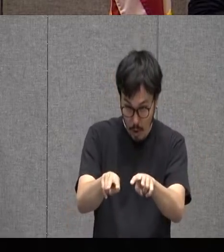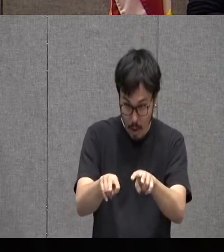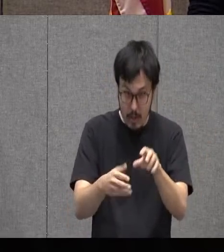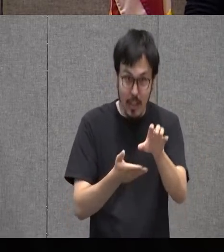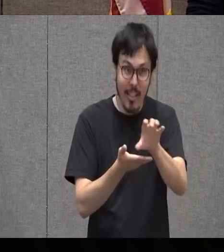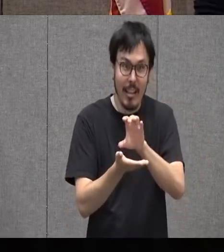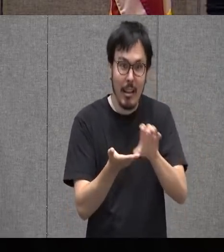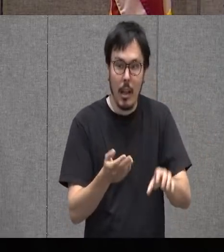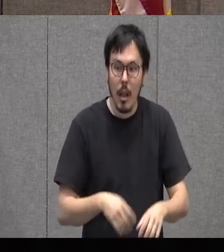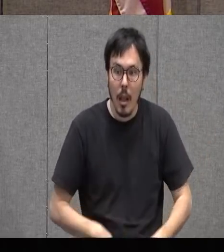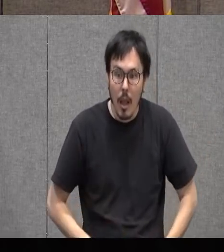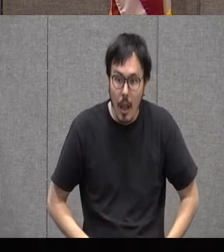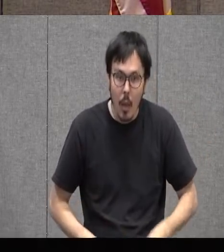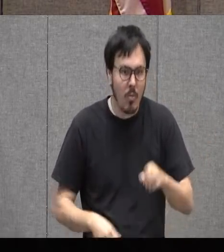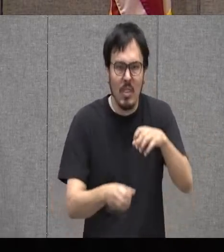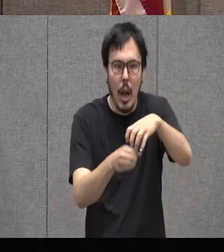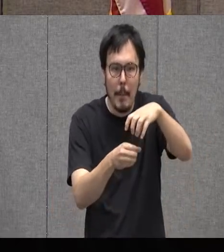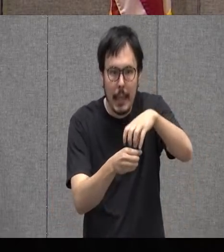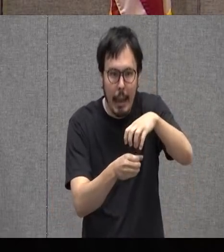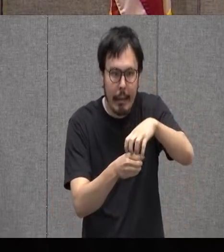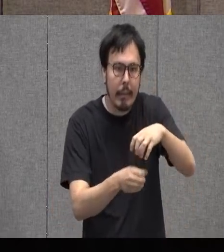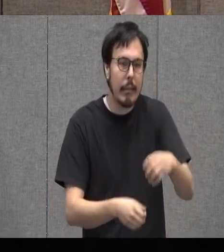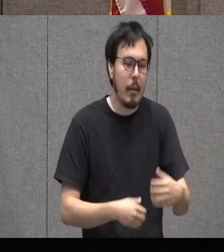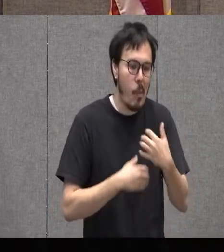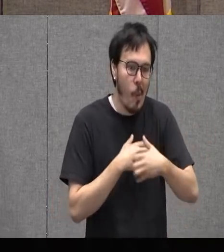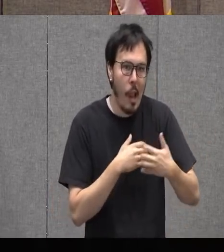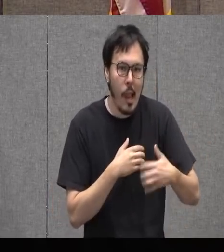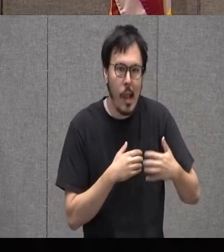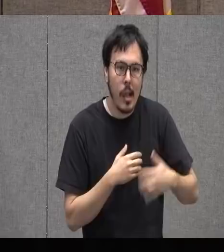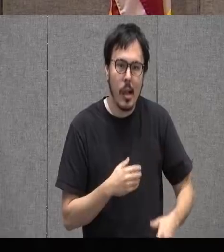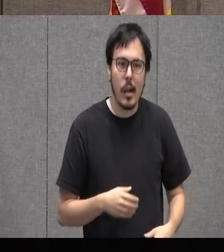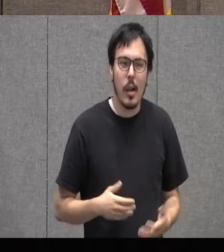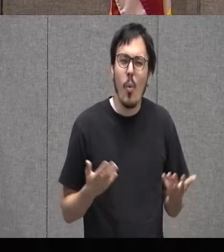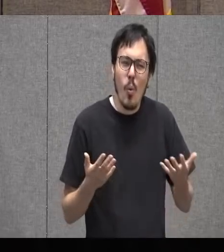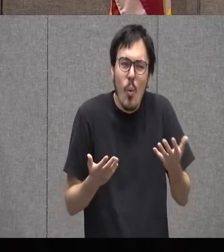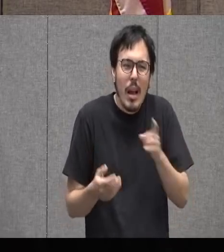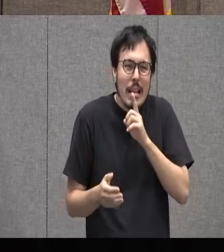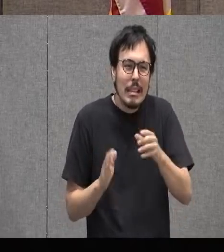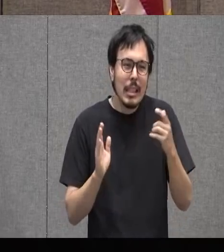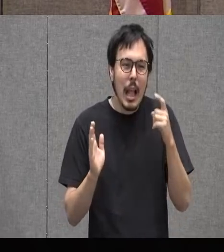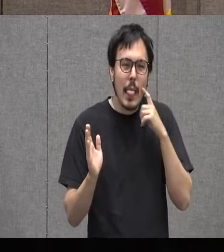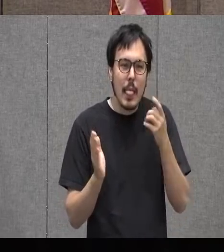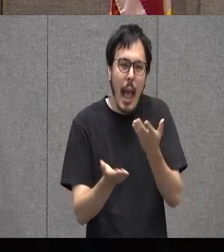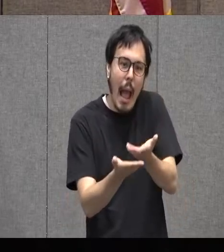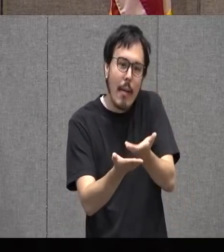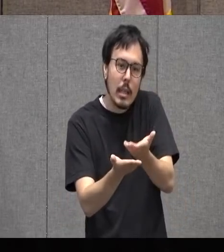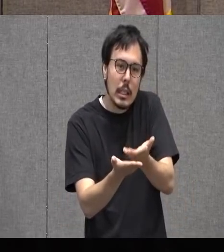or cupcakes or bread, what's evidence that there are gas bubbles being released?